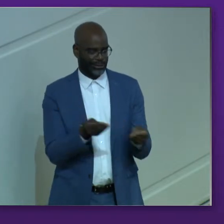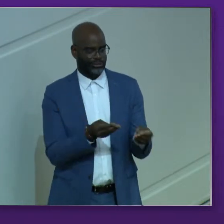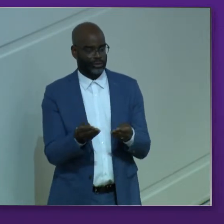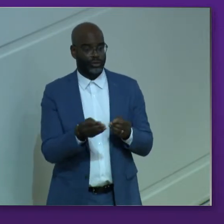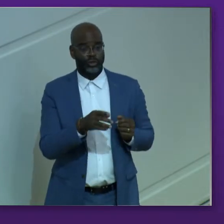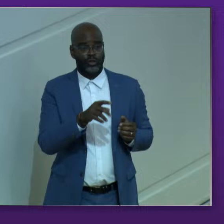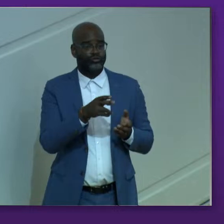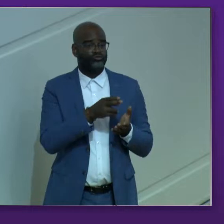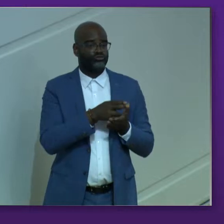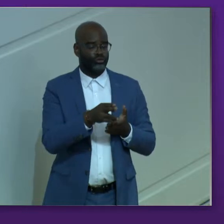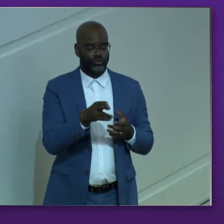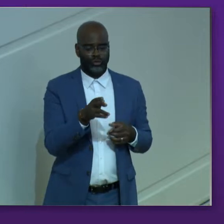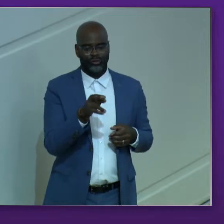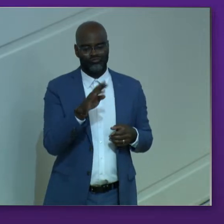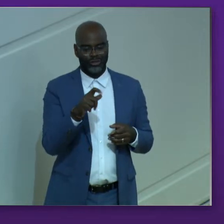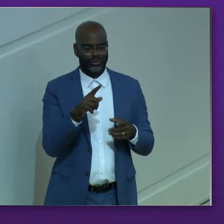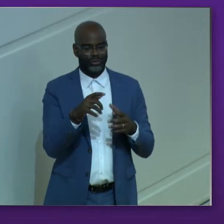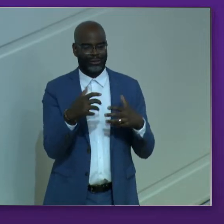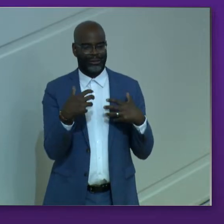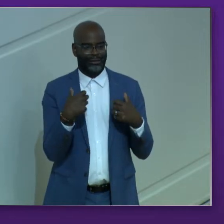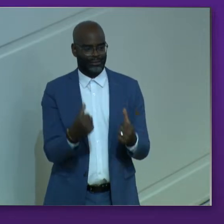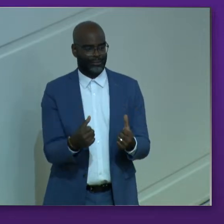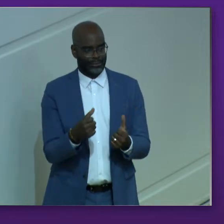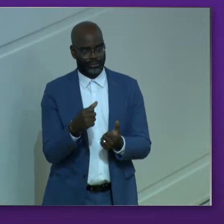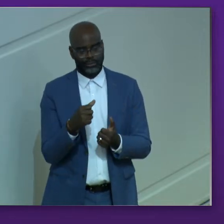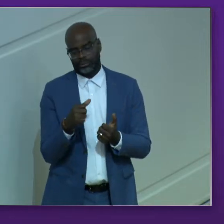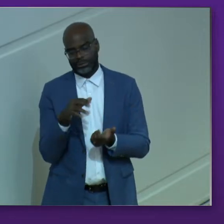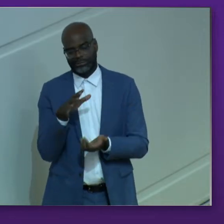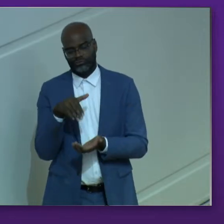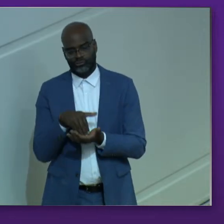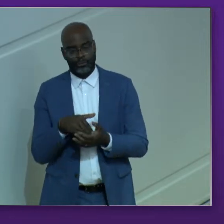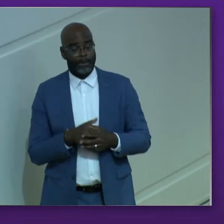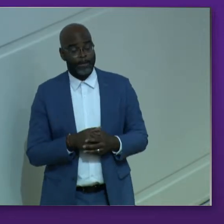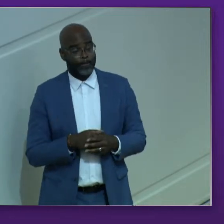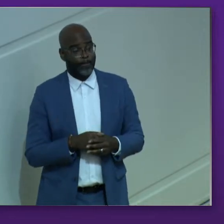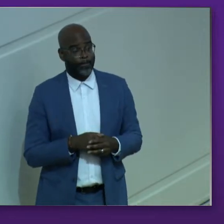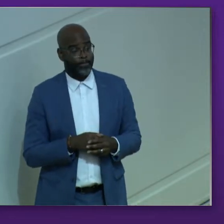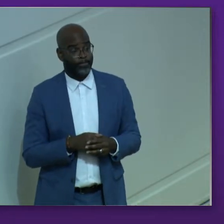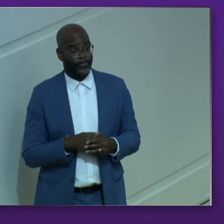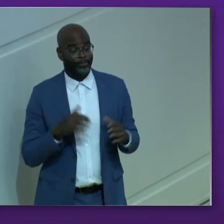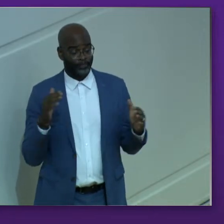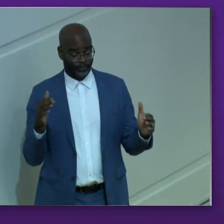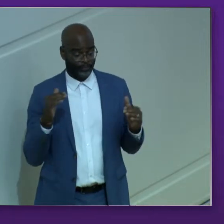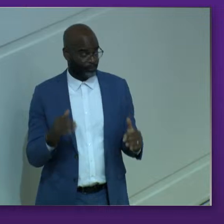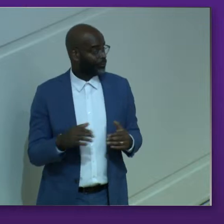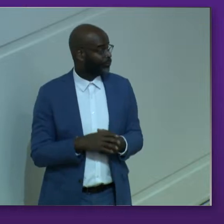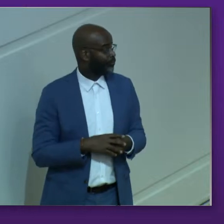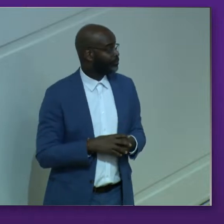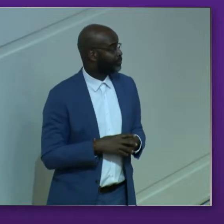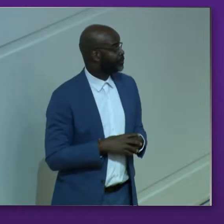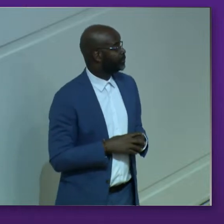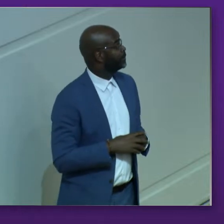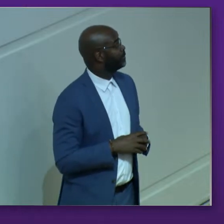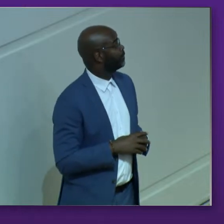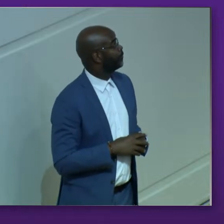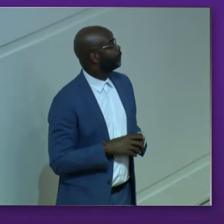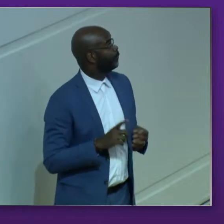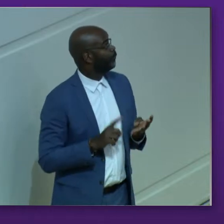HERITAGE MONTH AND IS ALSO INTIMATELY INVOLVED AS